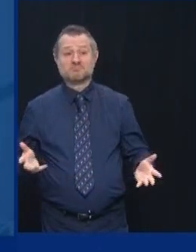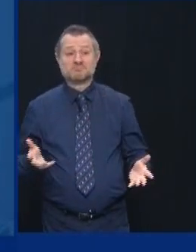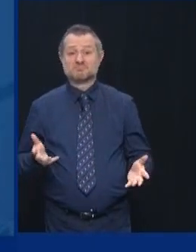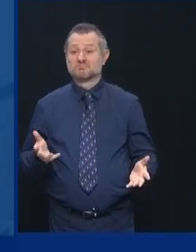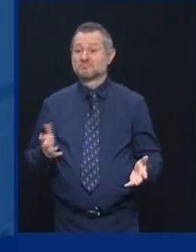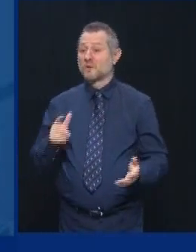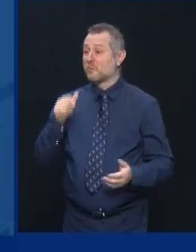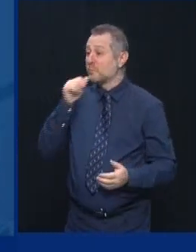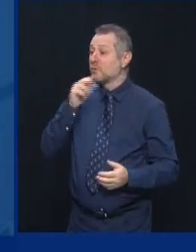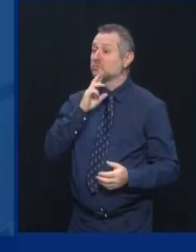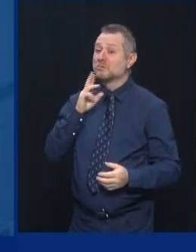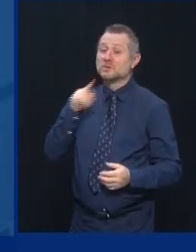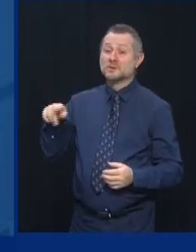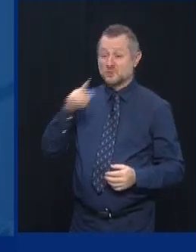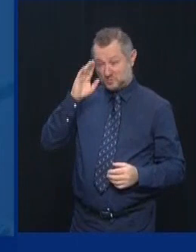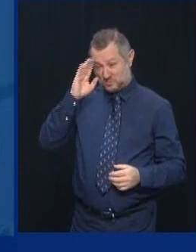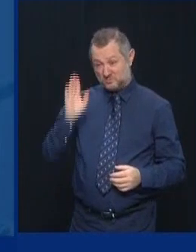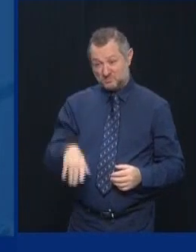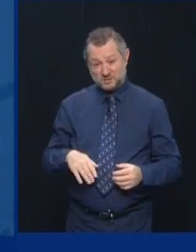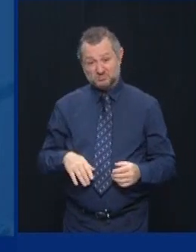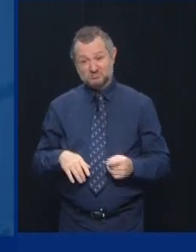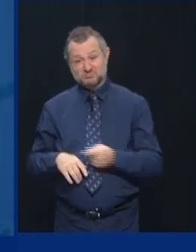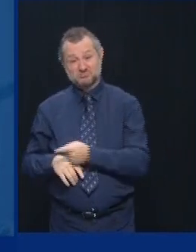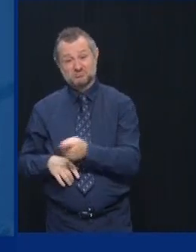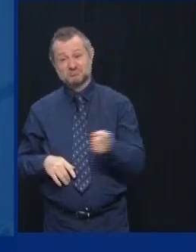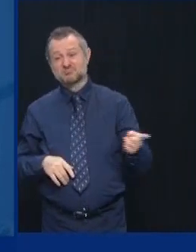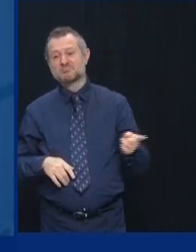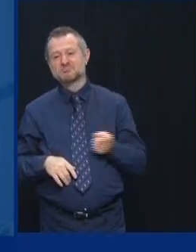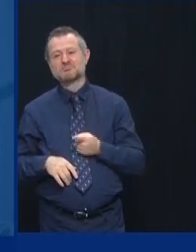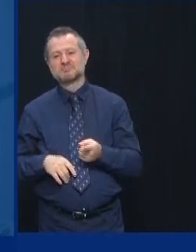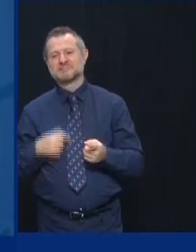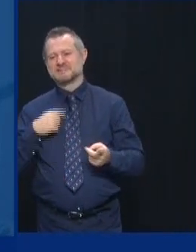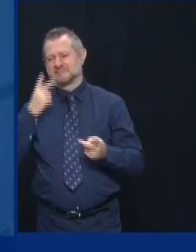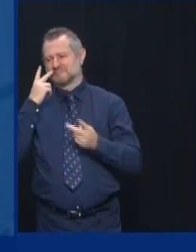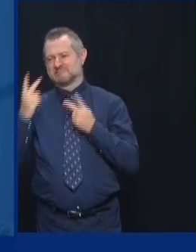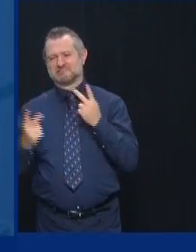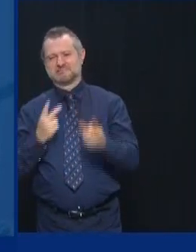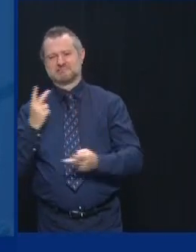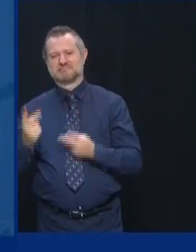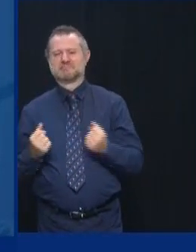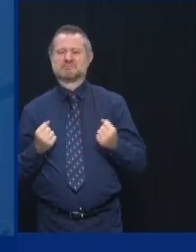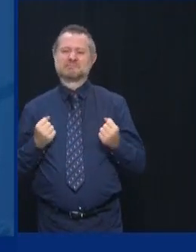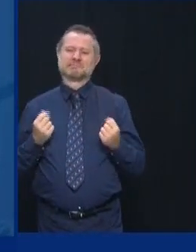BUT I ALSO UNDERSTAND YOU WILL SEE PEOPLE DIE IF WE DON'T DO MORE ENFORCEMENT.